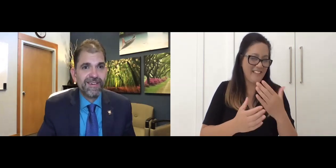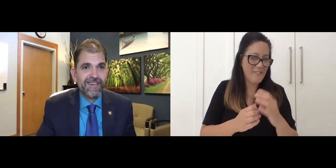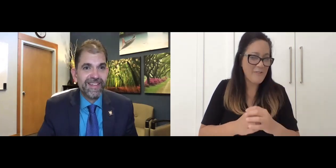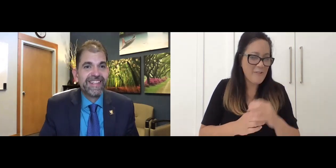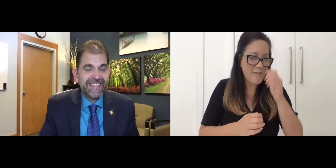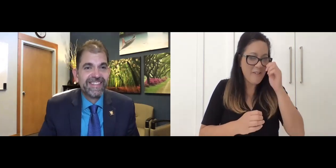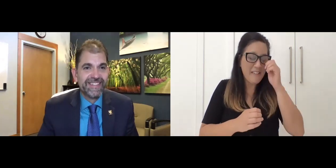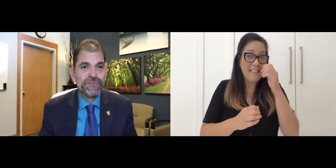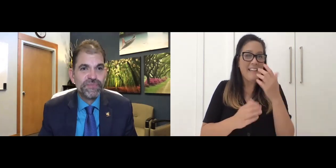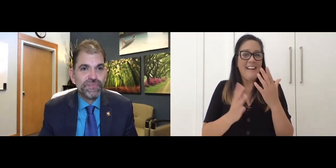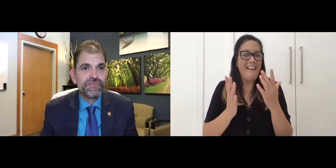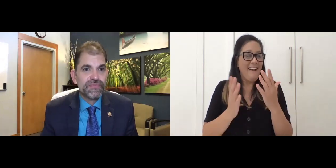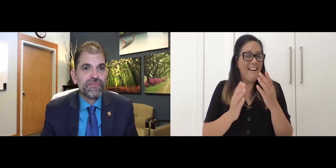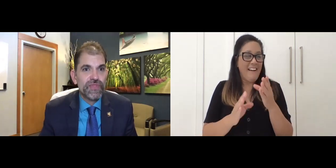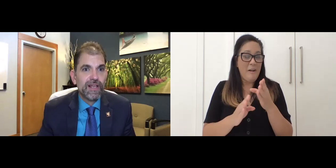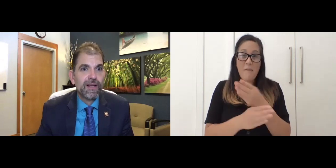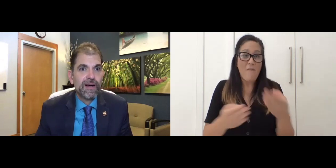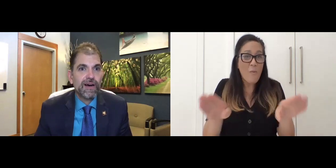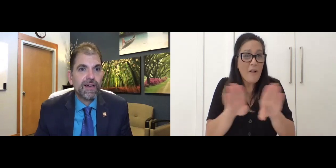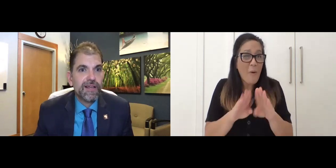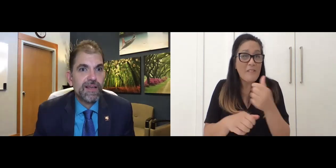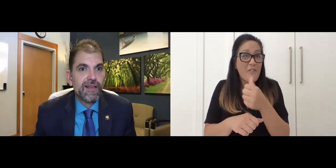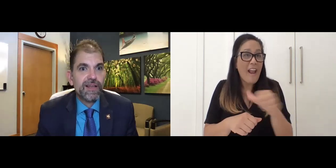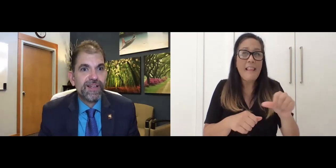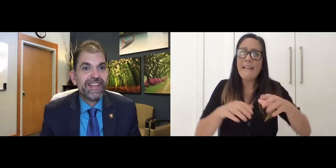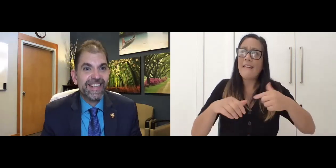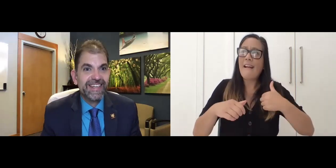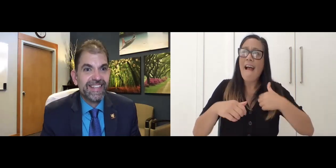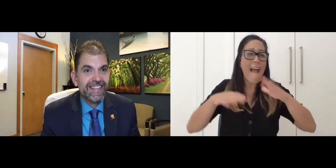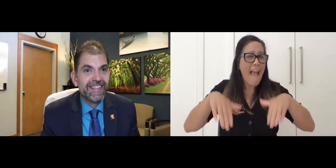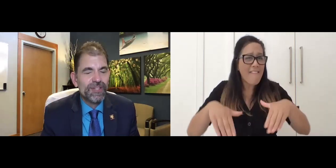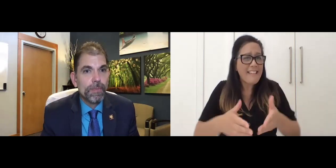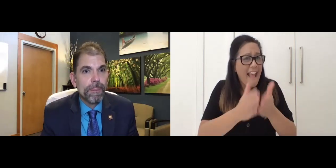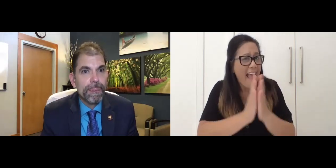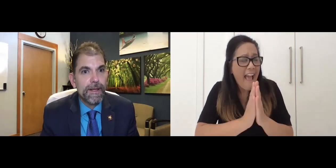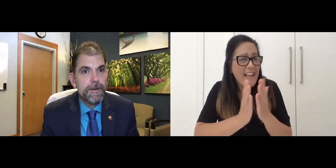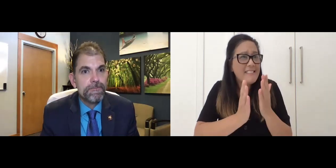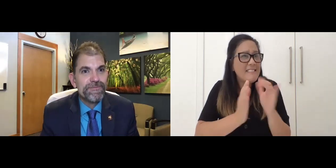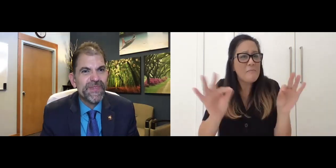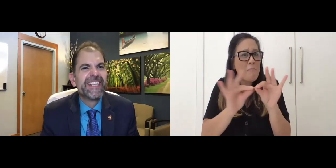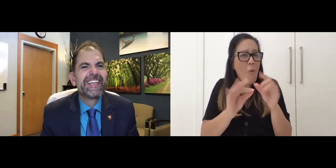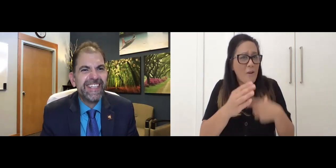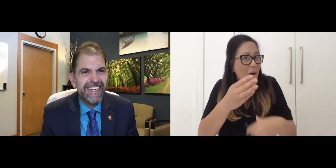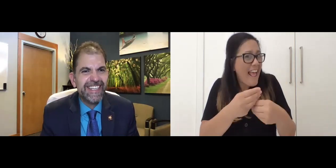Thank you. Before we close for today, I wonder if there's anything that I haven't asked